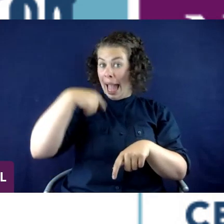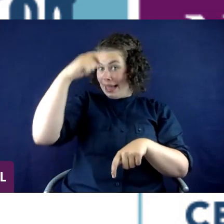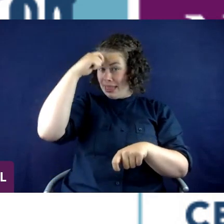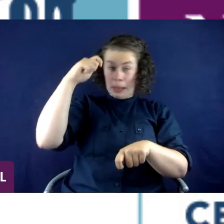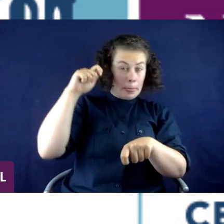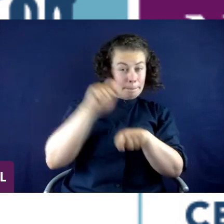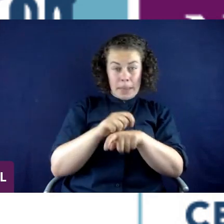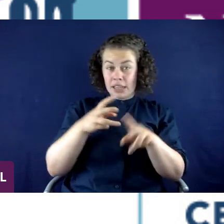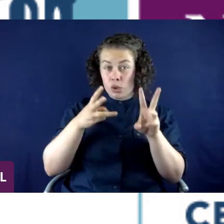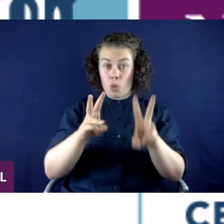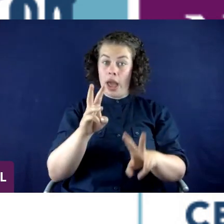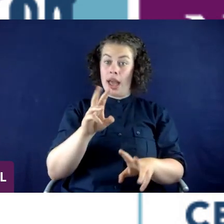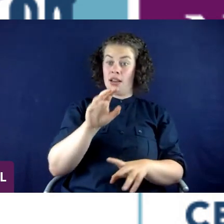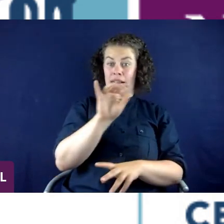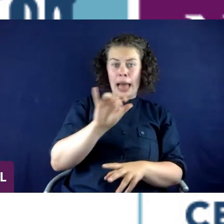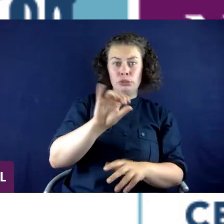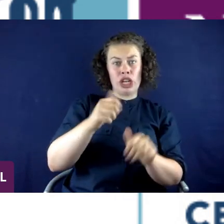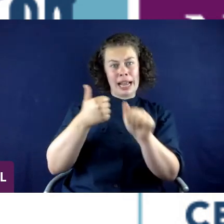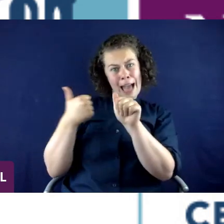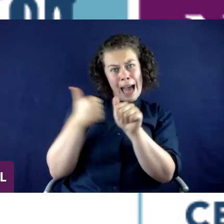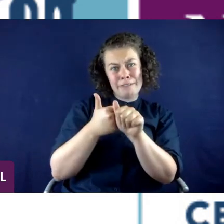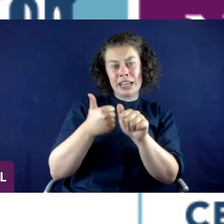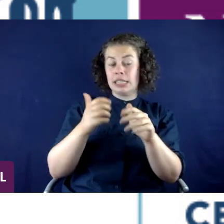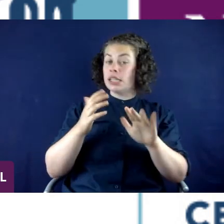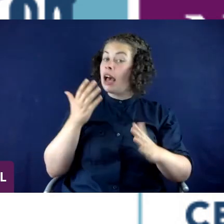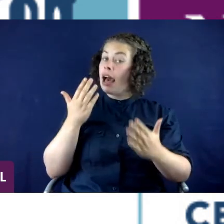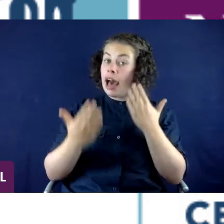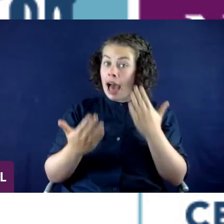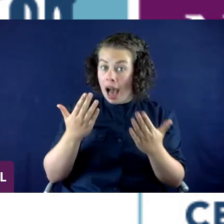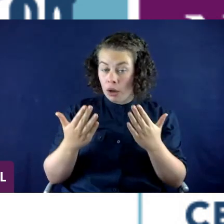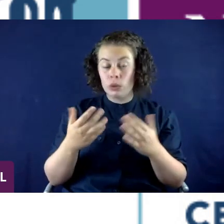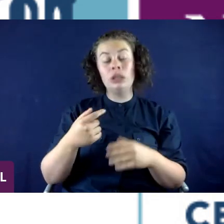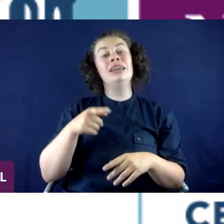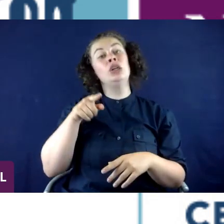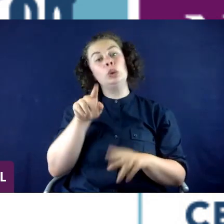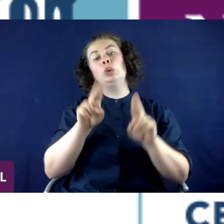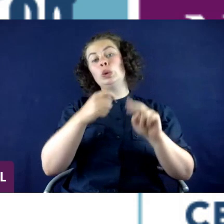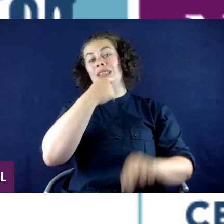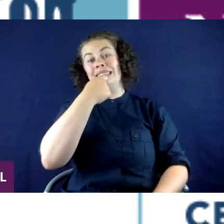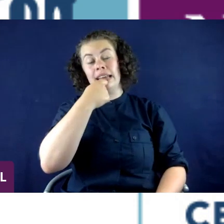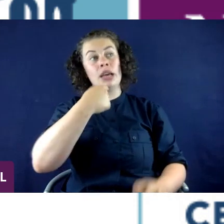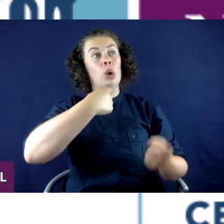The best way you can advocate for captioning to be a preproduction focus is to advocate